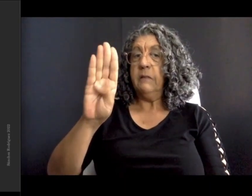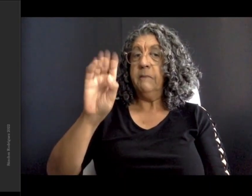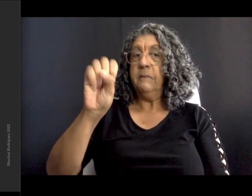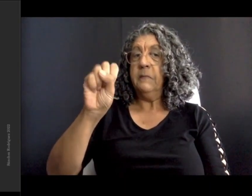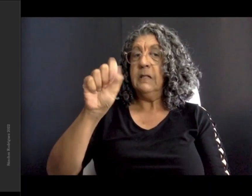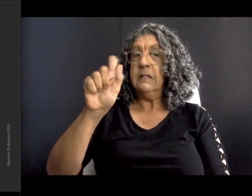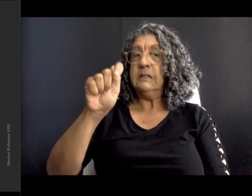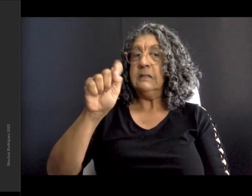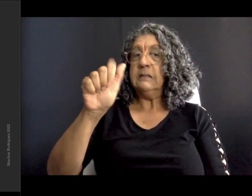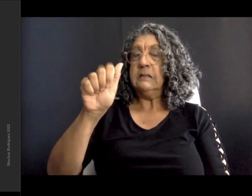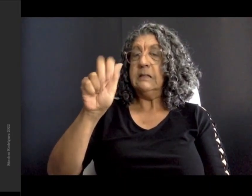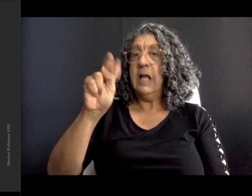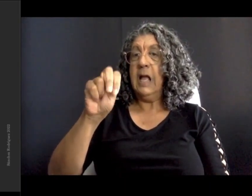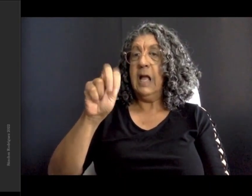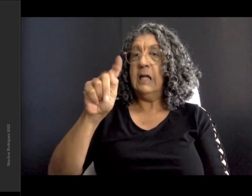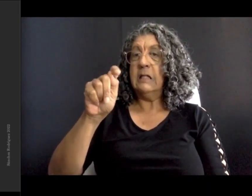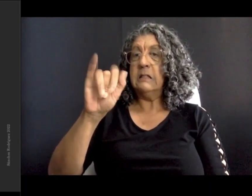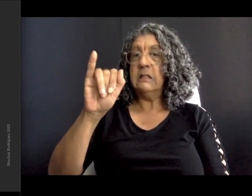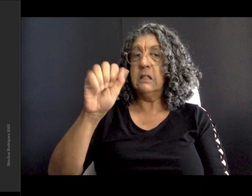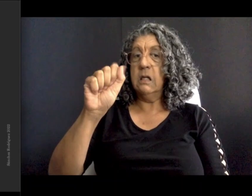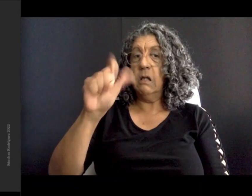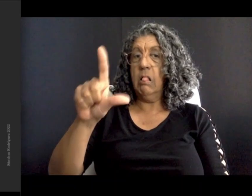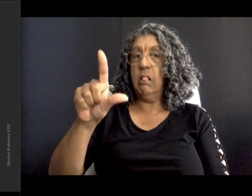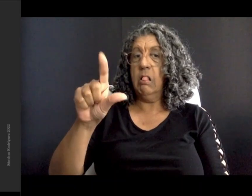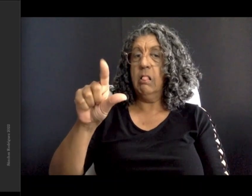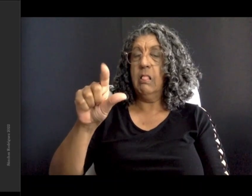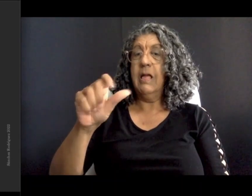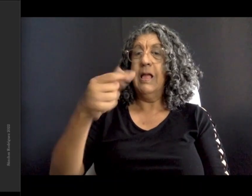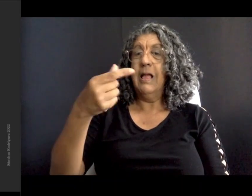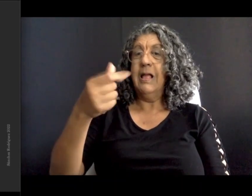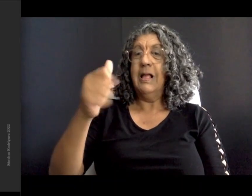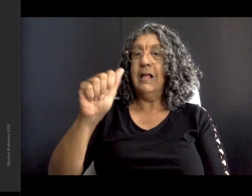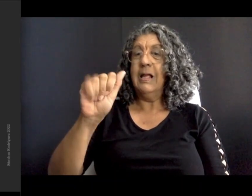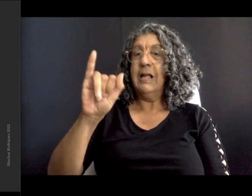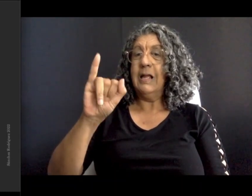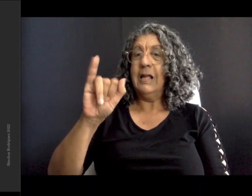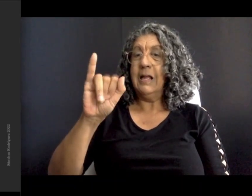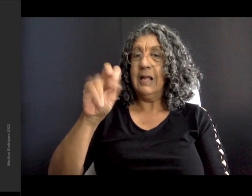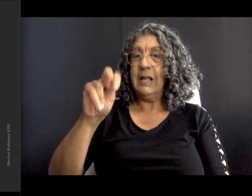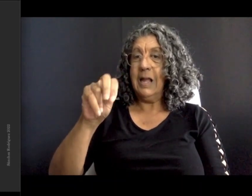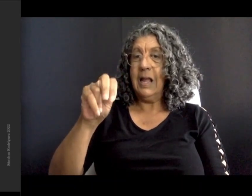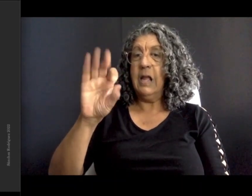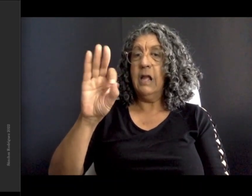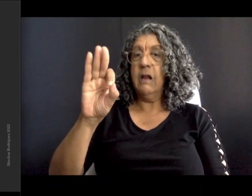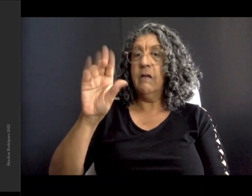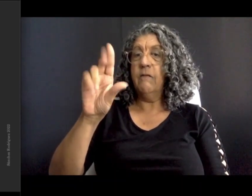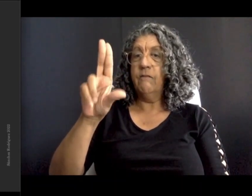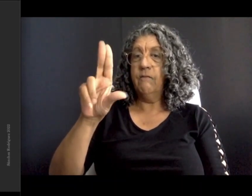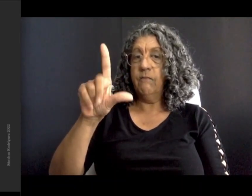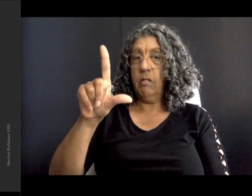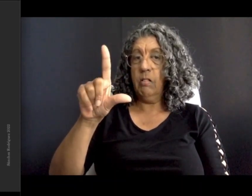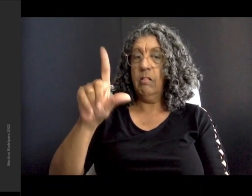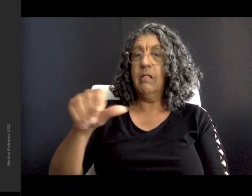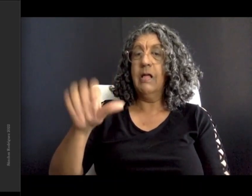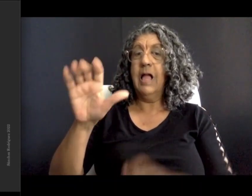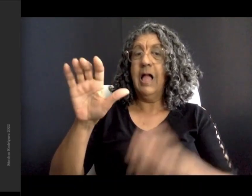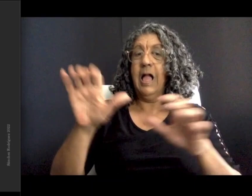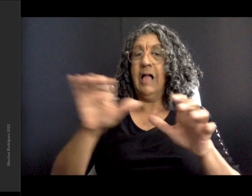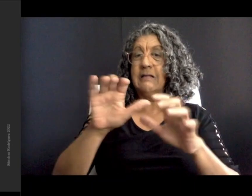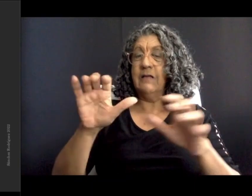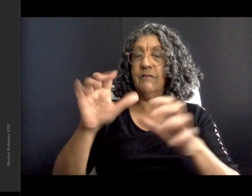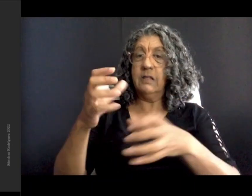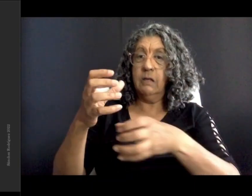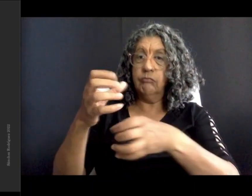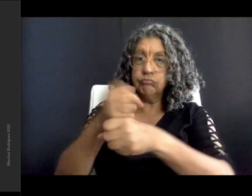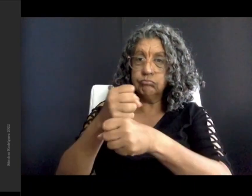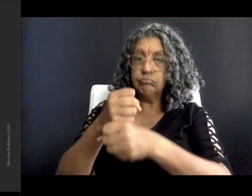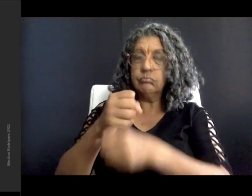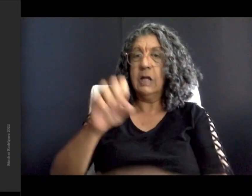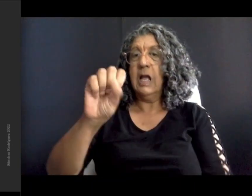Will have to figure out your substantial gainful activity which is called SGA.